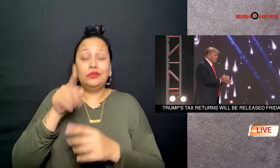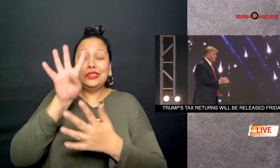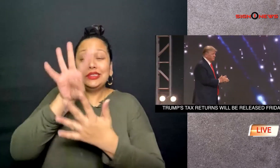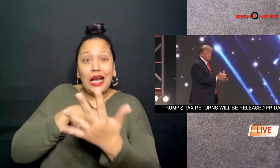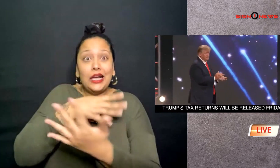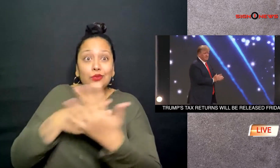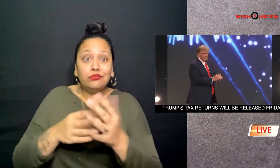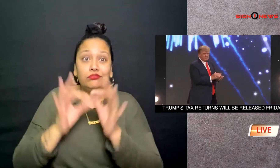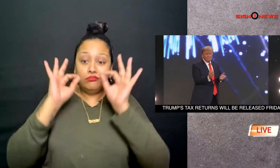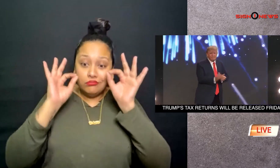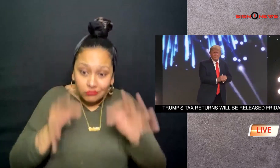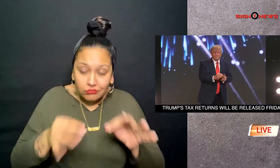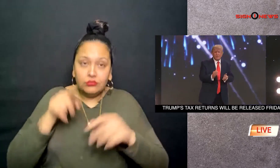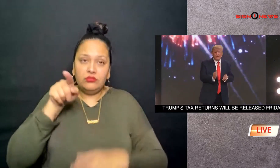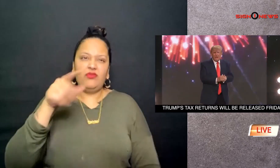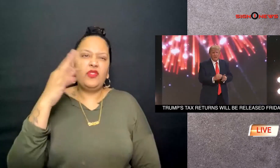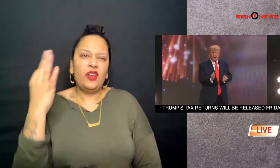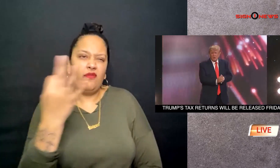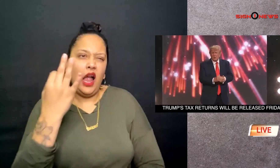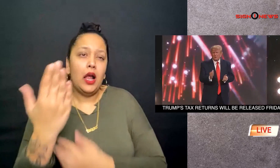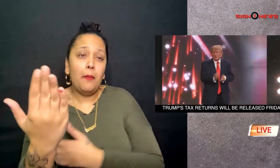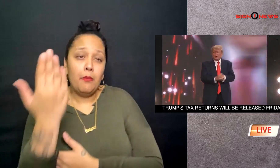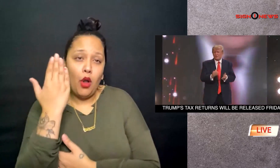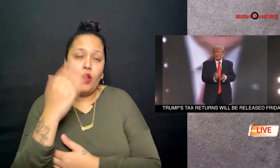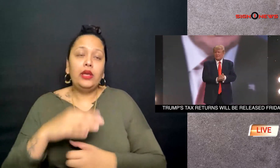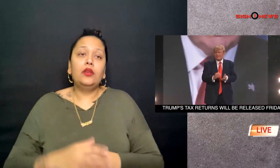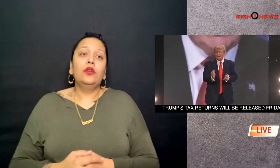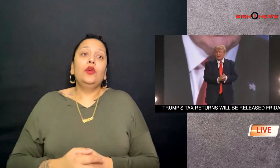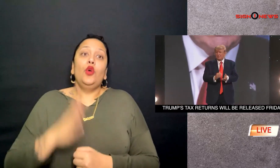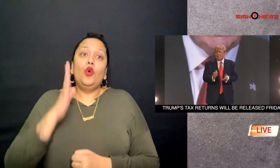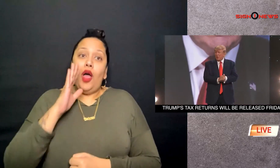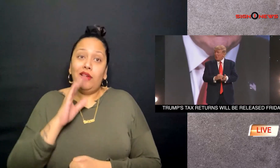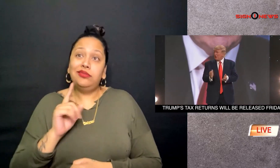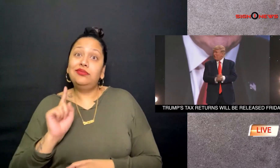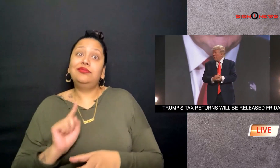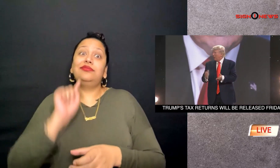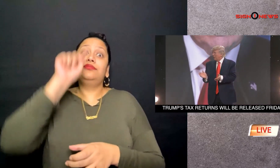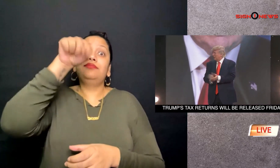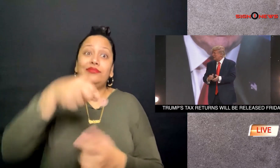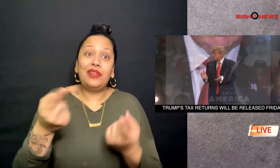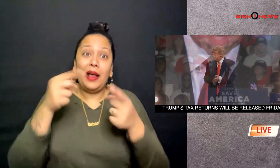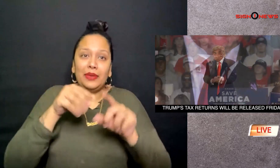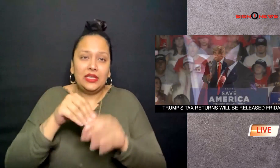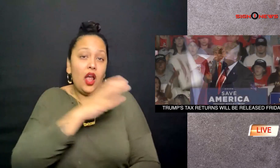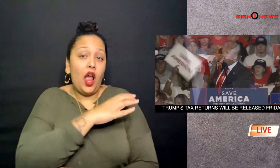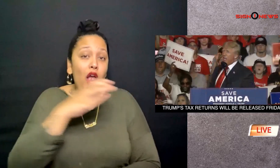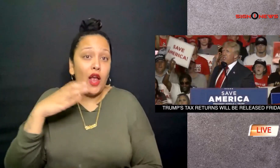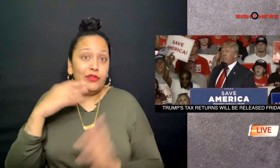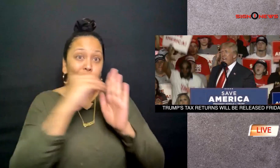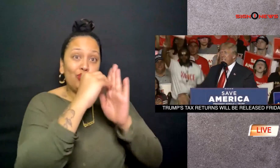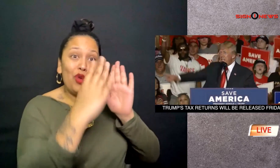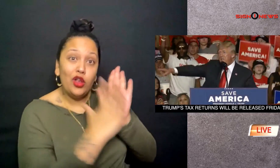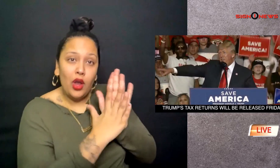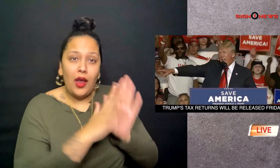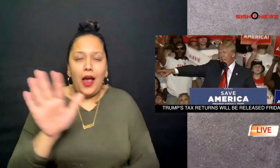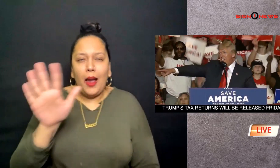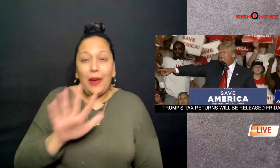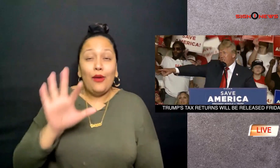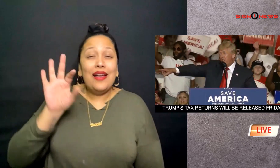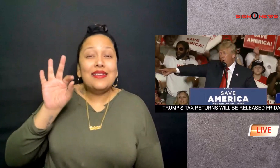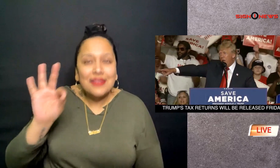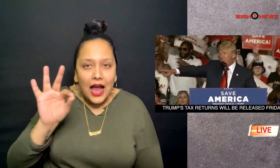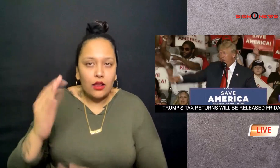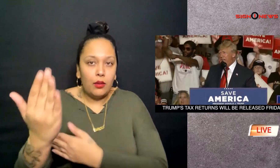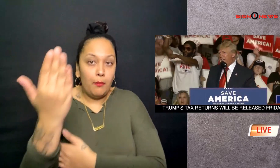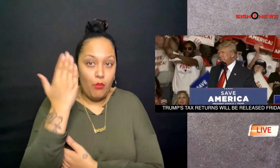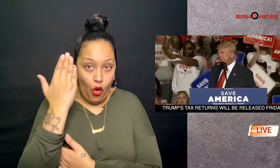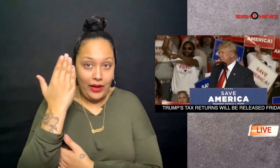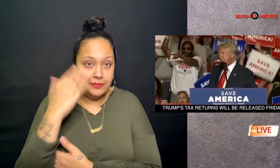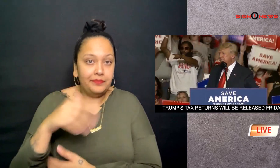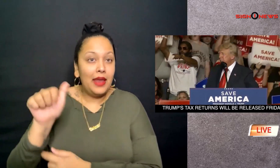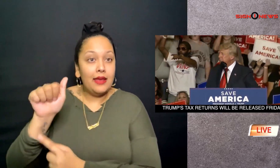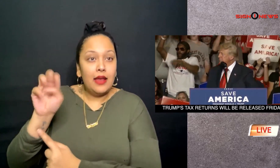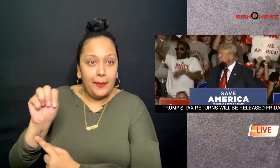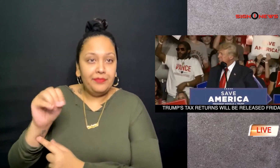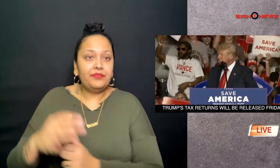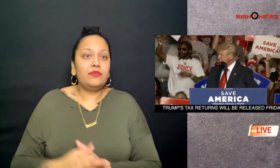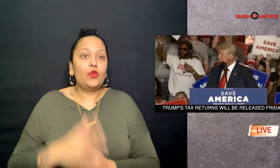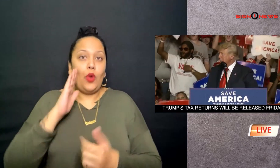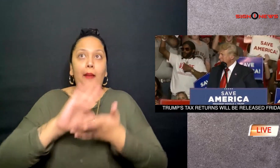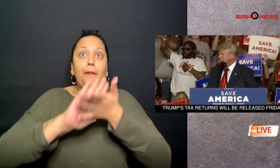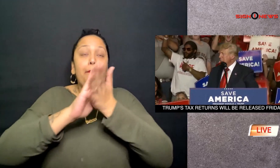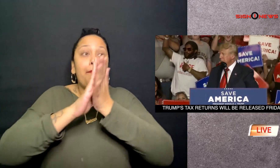Friday morning they'll be placed in the Congressional record at around 9 AM then they will become